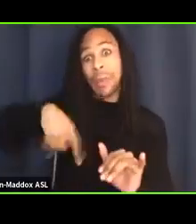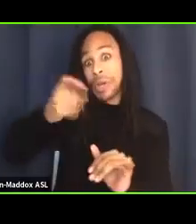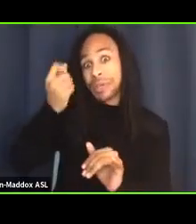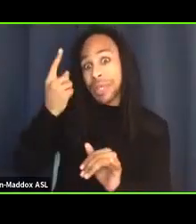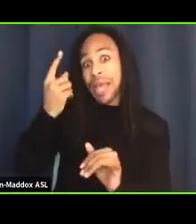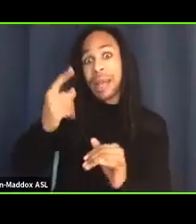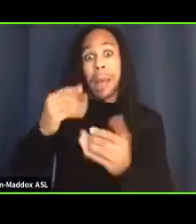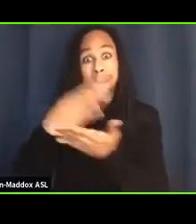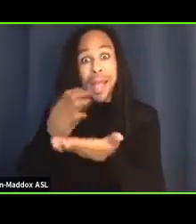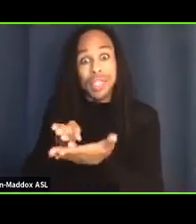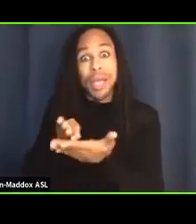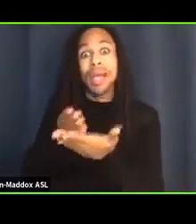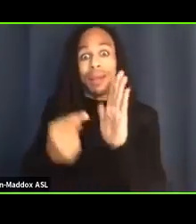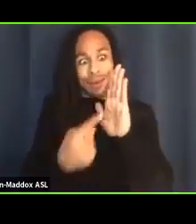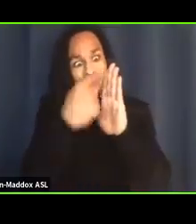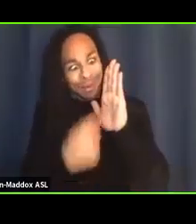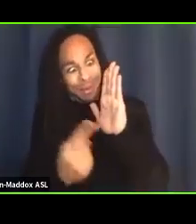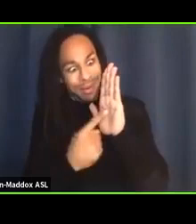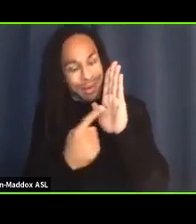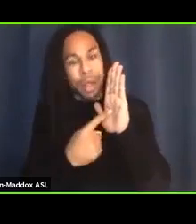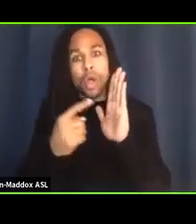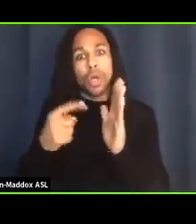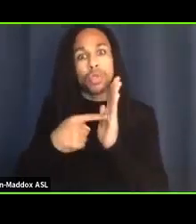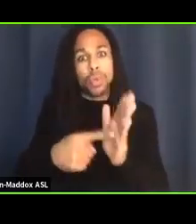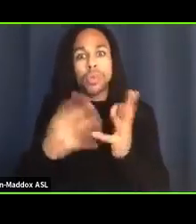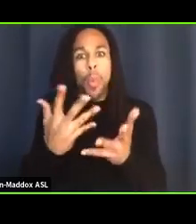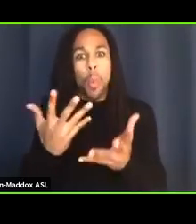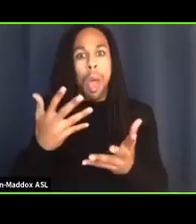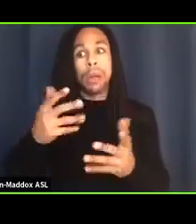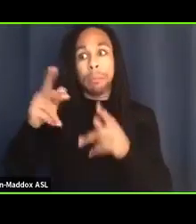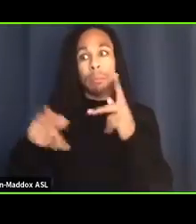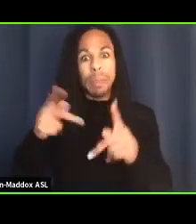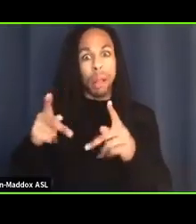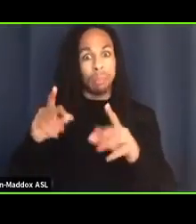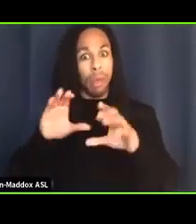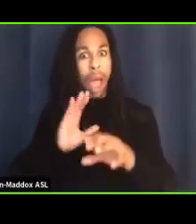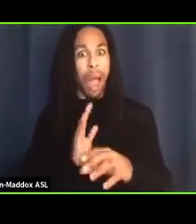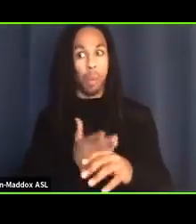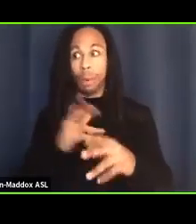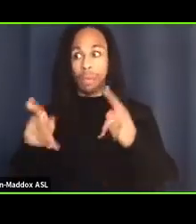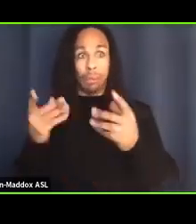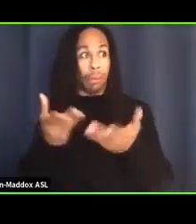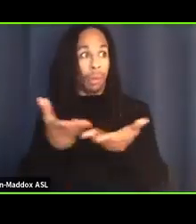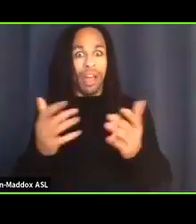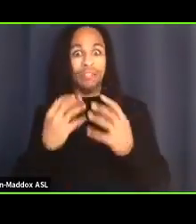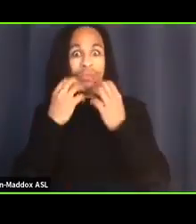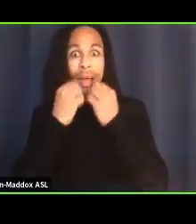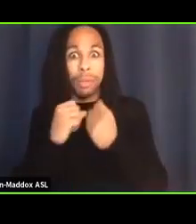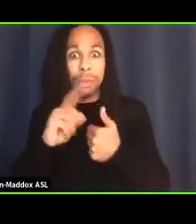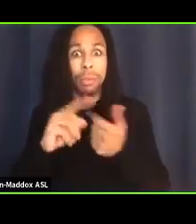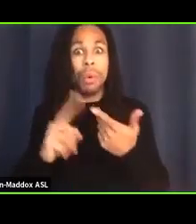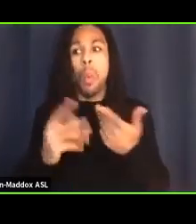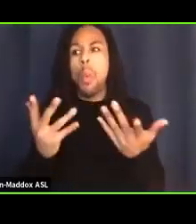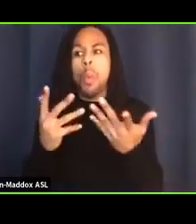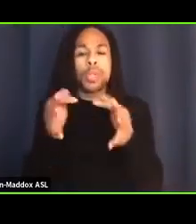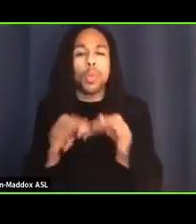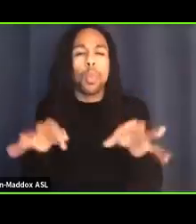You were likely path of the public testimony provision for the City Council,